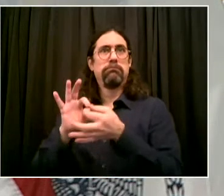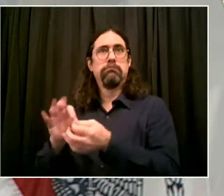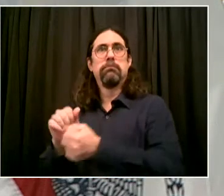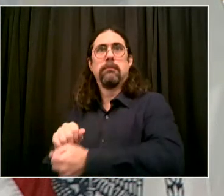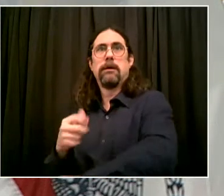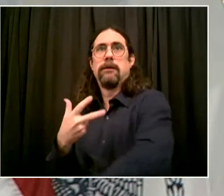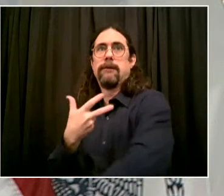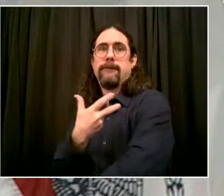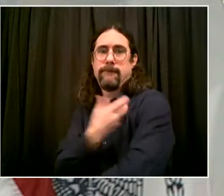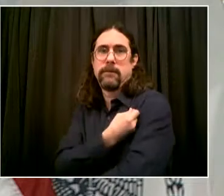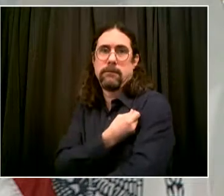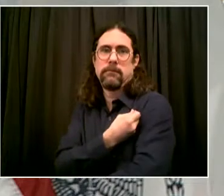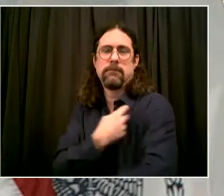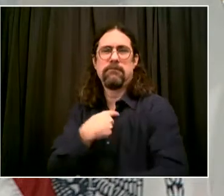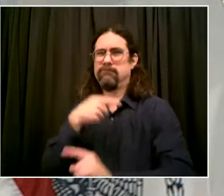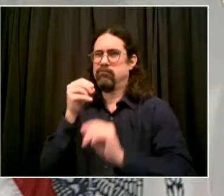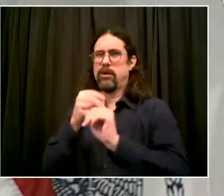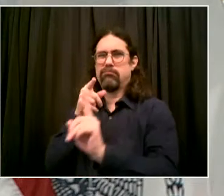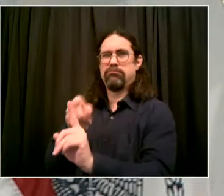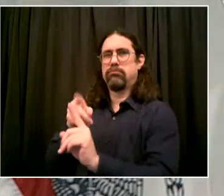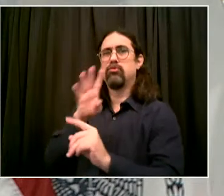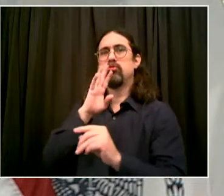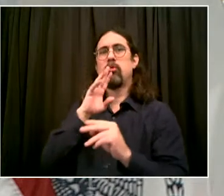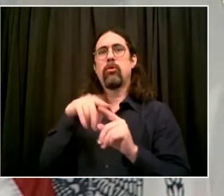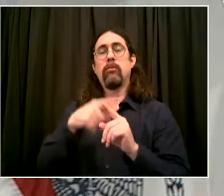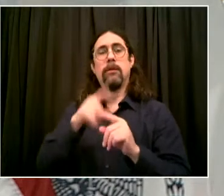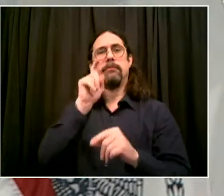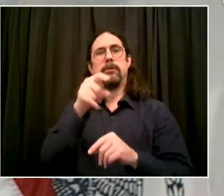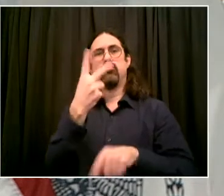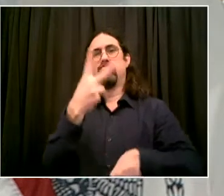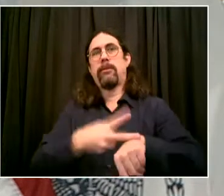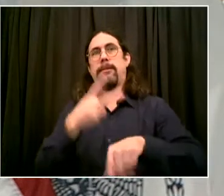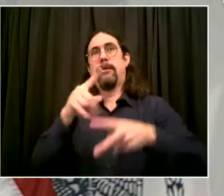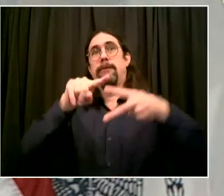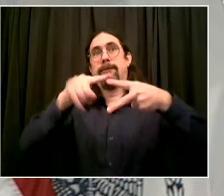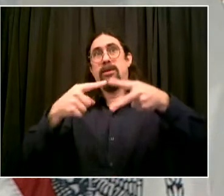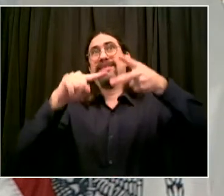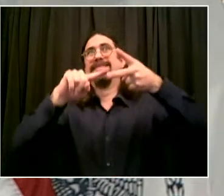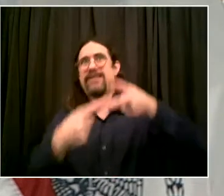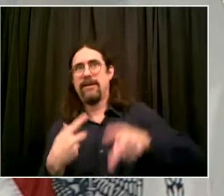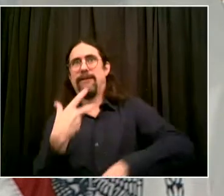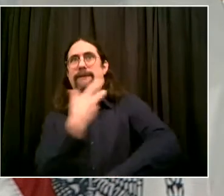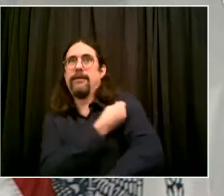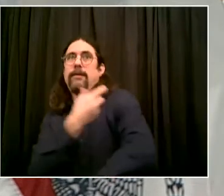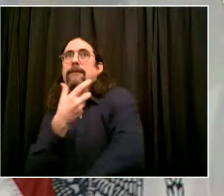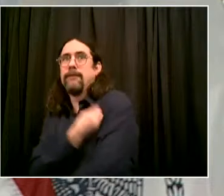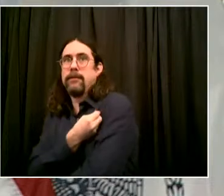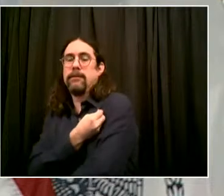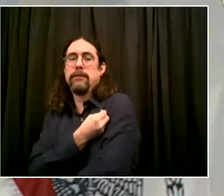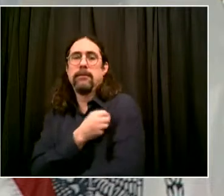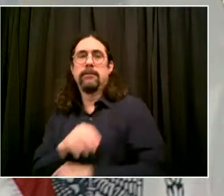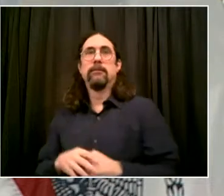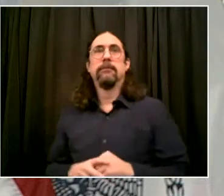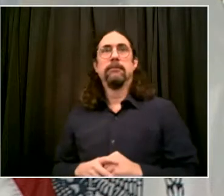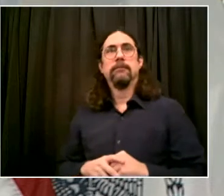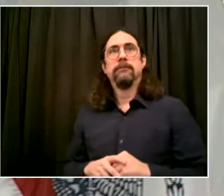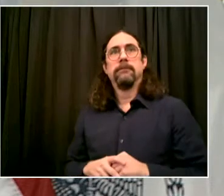GOOD D MOINRNG EVERYONE. I DID WANT TO ASK ABOUT THE VEXING DISTRIBUTION, PARTICULARLY WITH H E THSECOND DOSES.